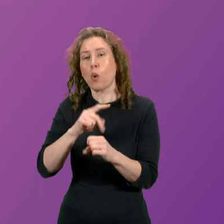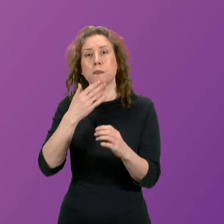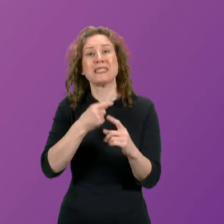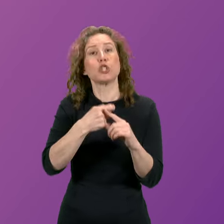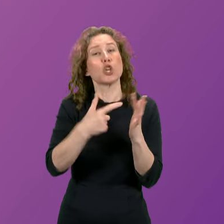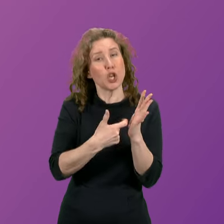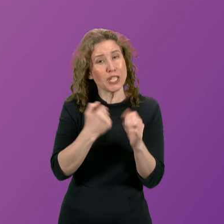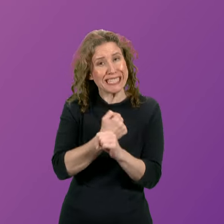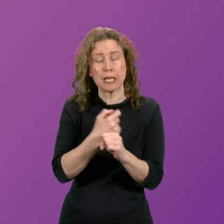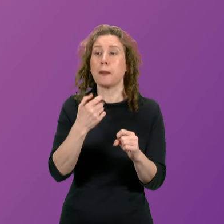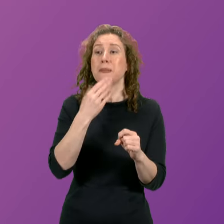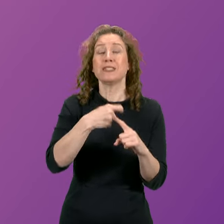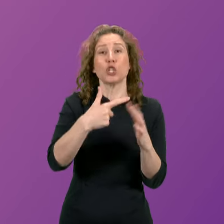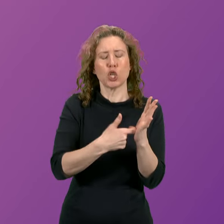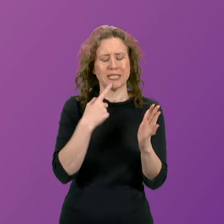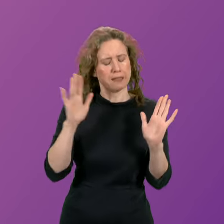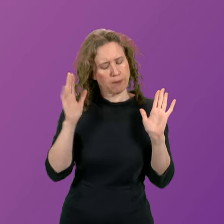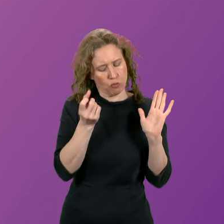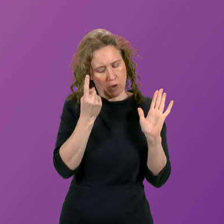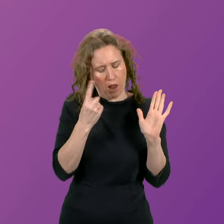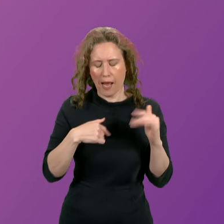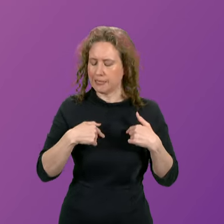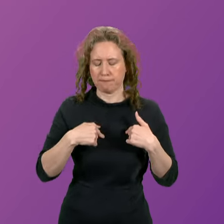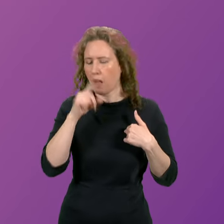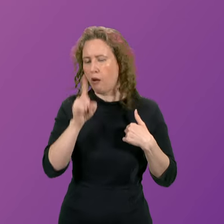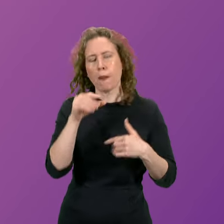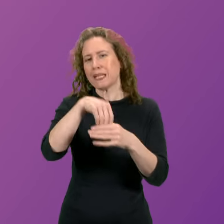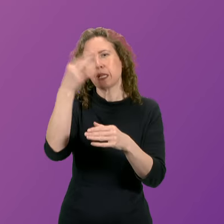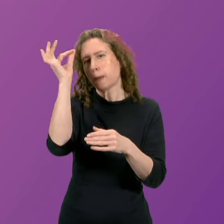which was accept that they should recuse themselves from the committee.